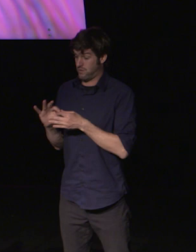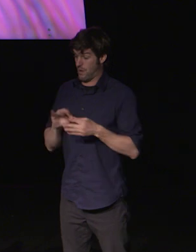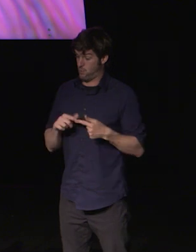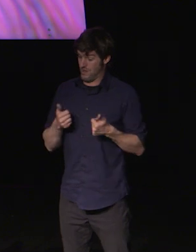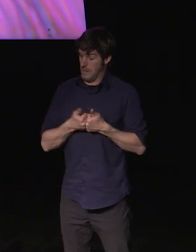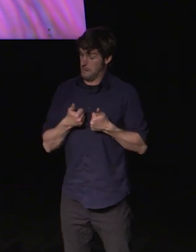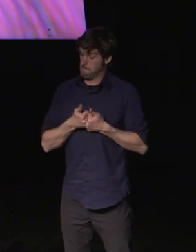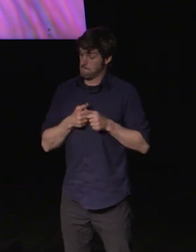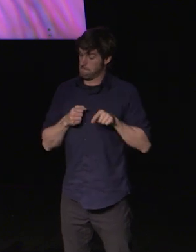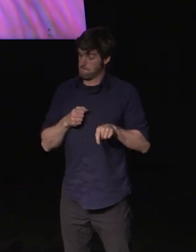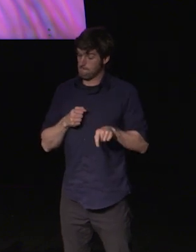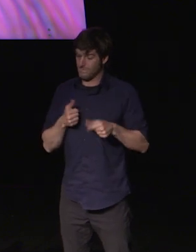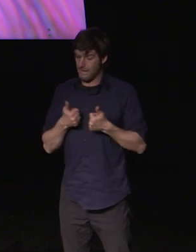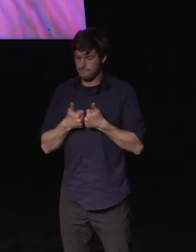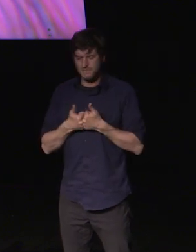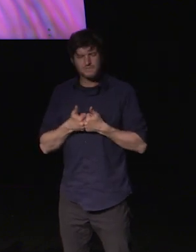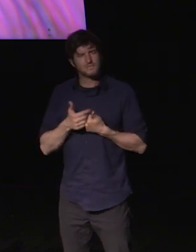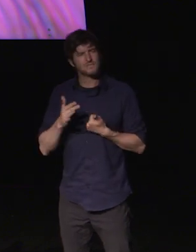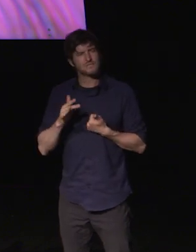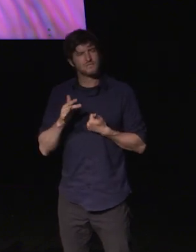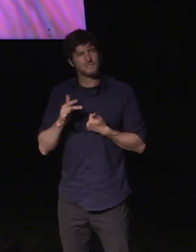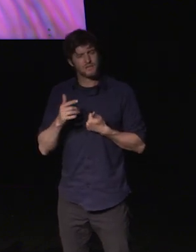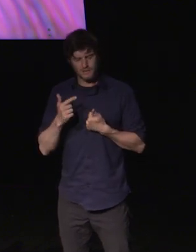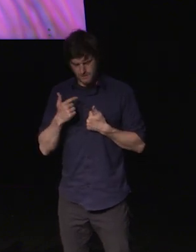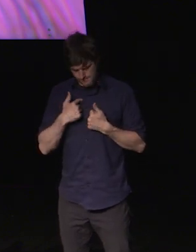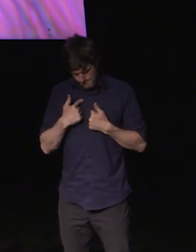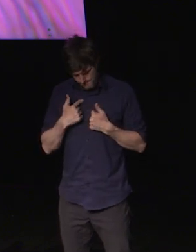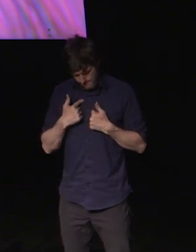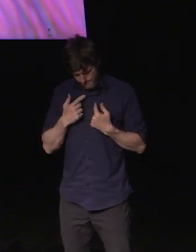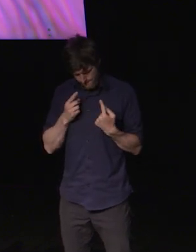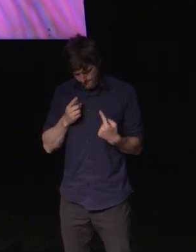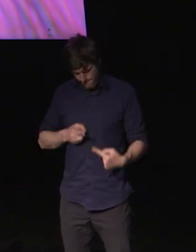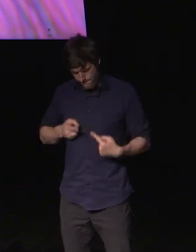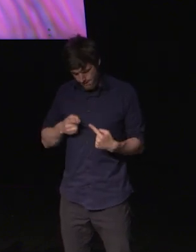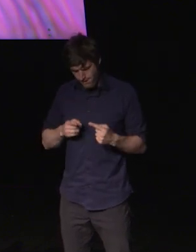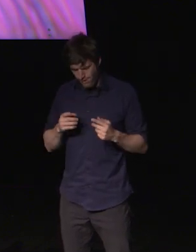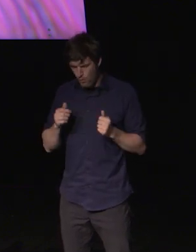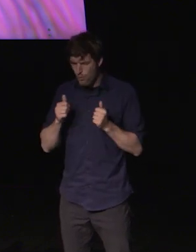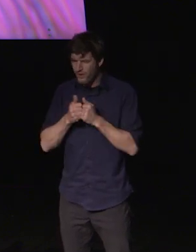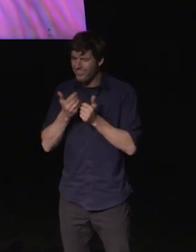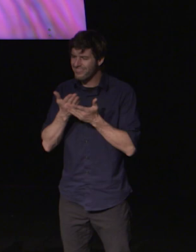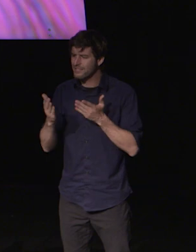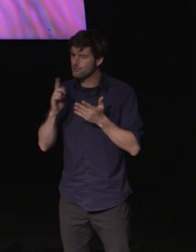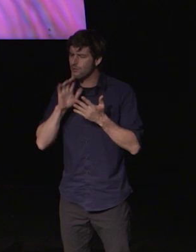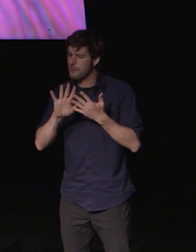I tend to have trouble with things that are... ...that really blend in really well,